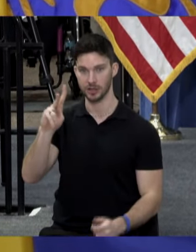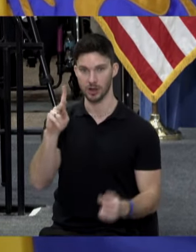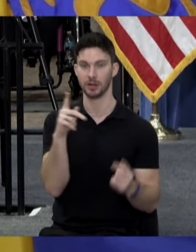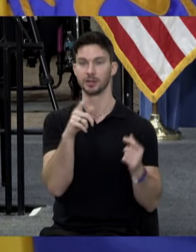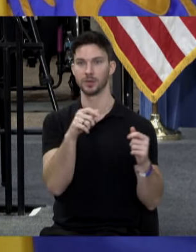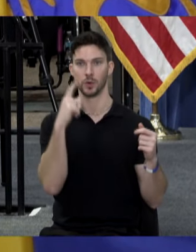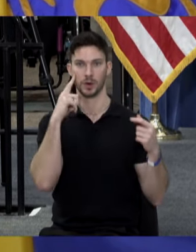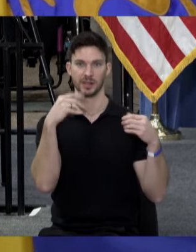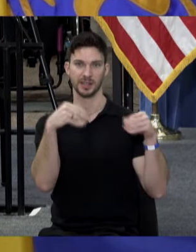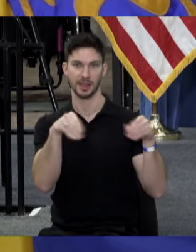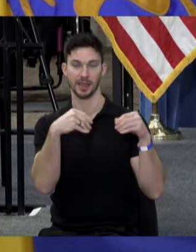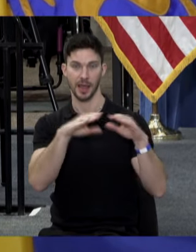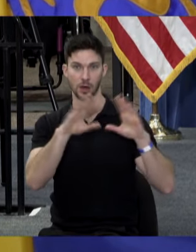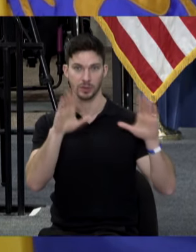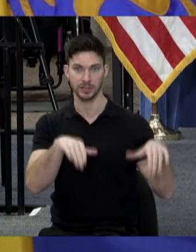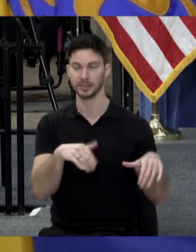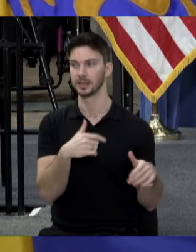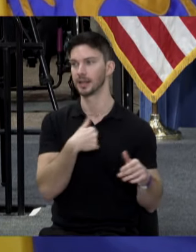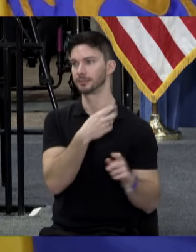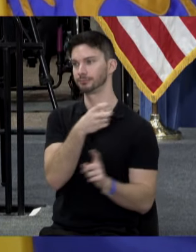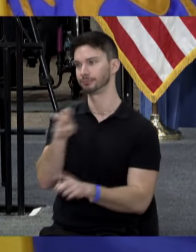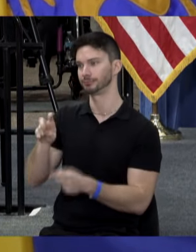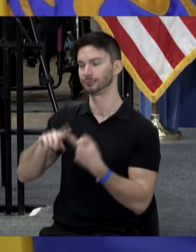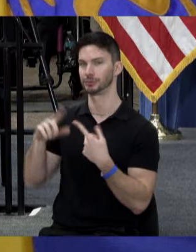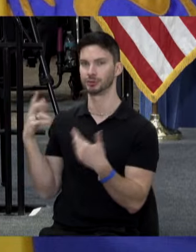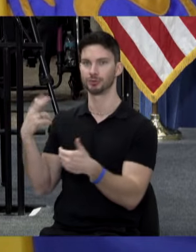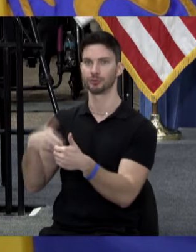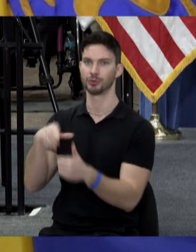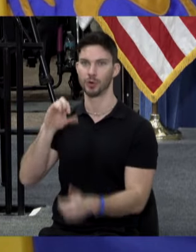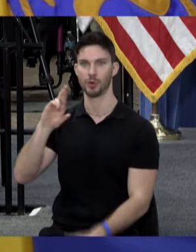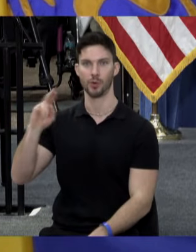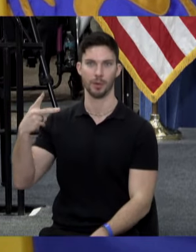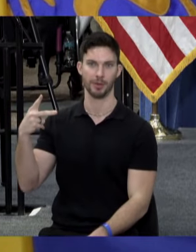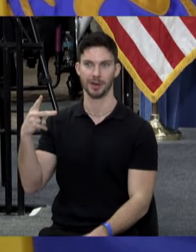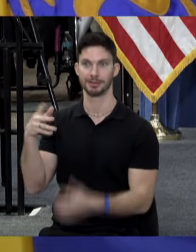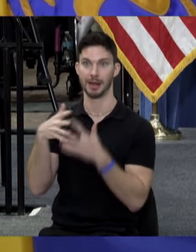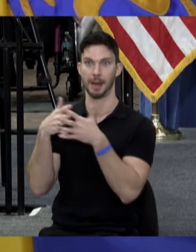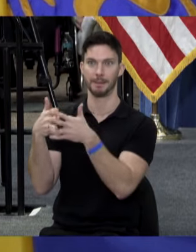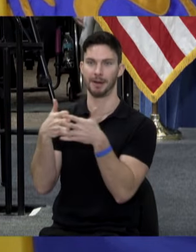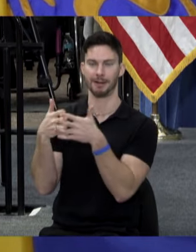to New York City to join corporate America. And we were going to figure out the long distance on